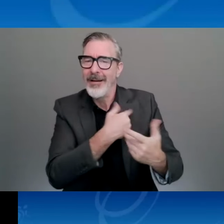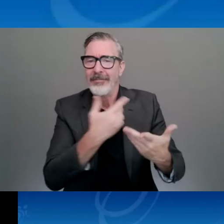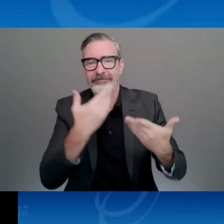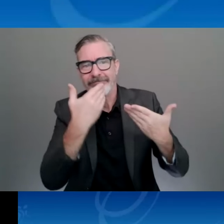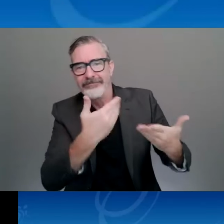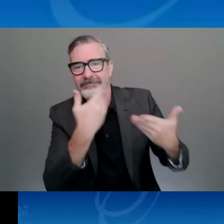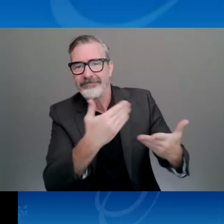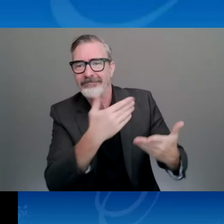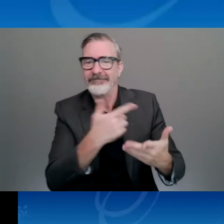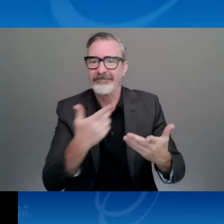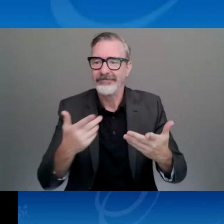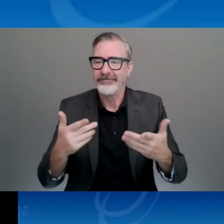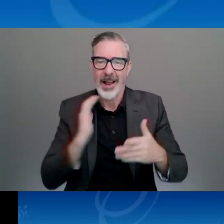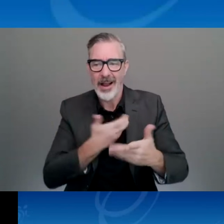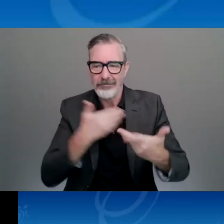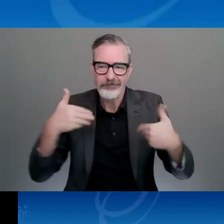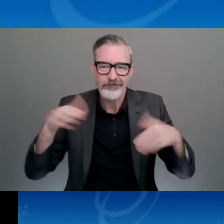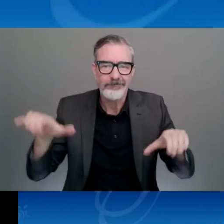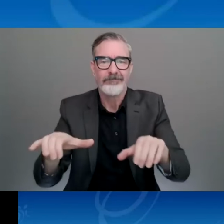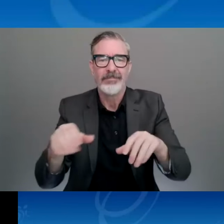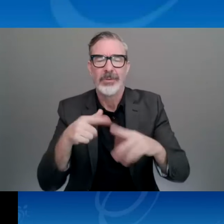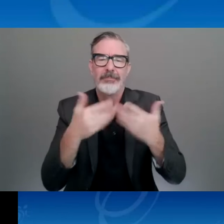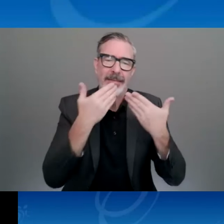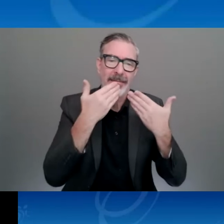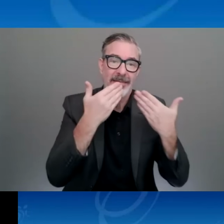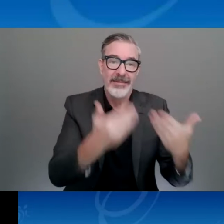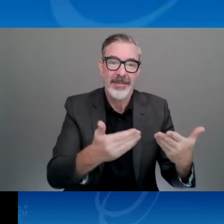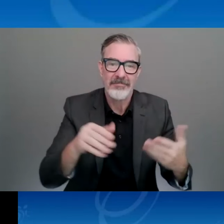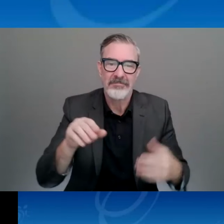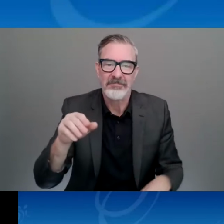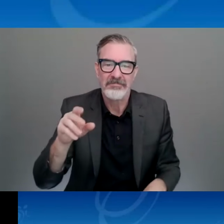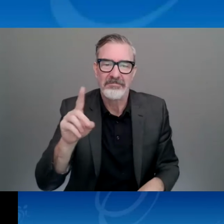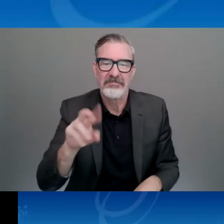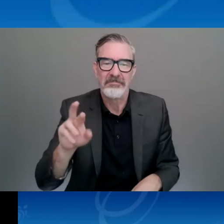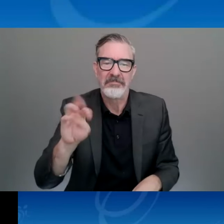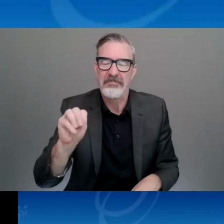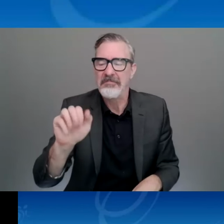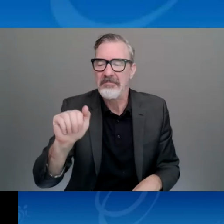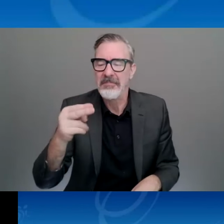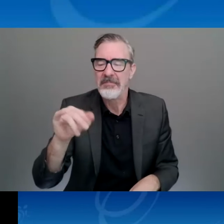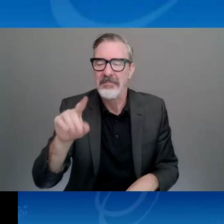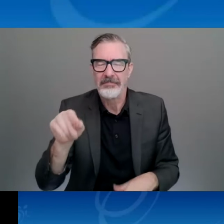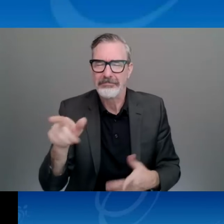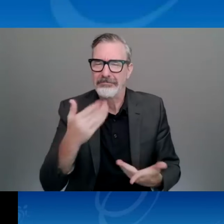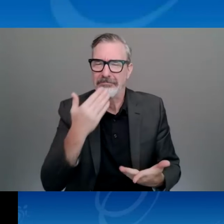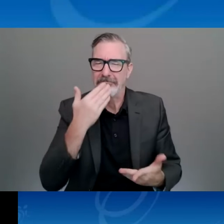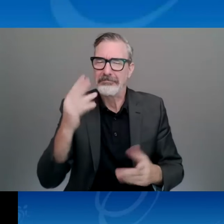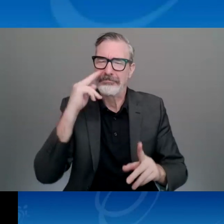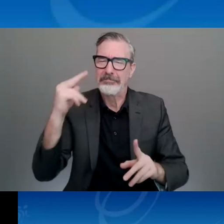So thank you, Mahadeo, for that, that great insight. Jon, quickly, if you want to say something,